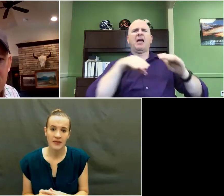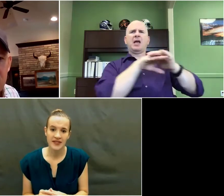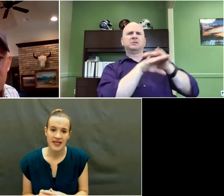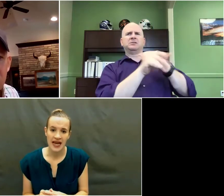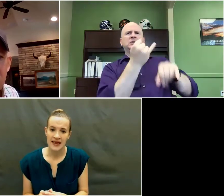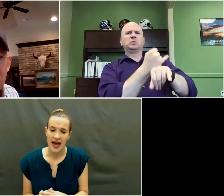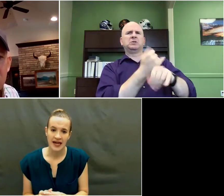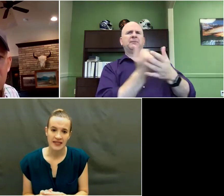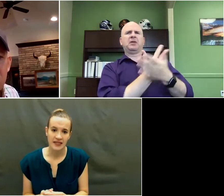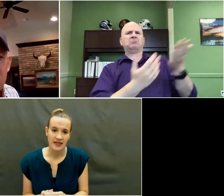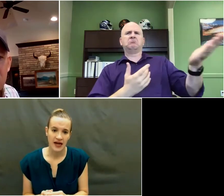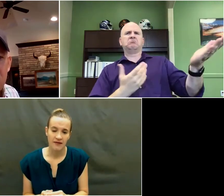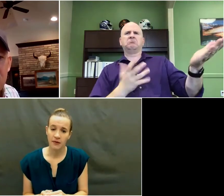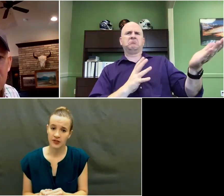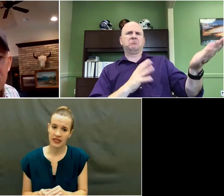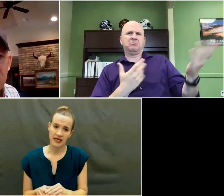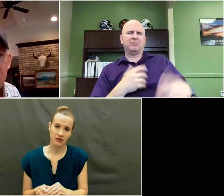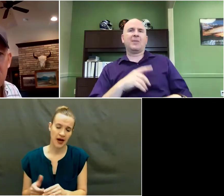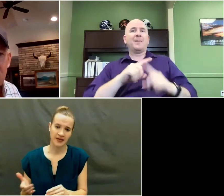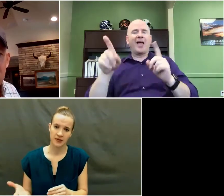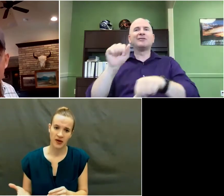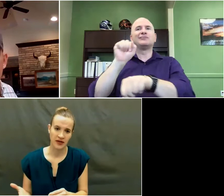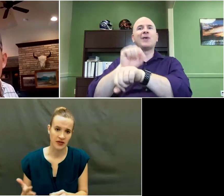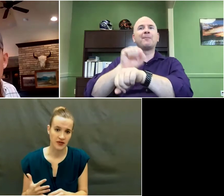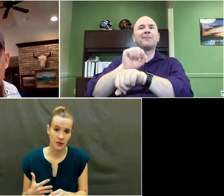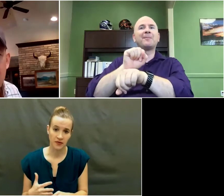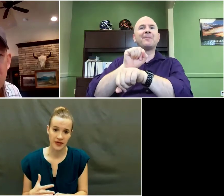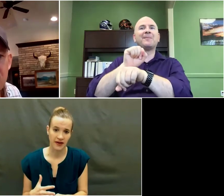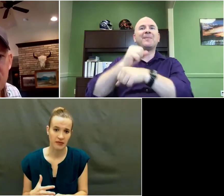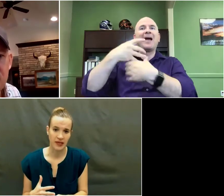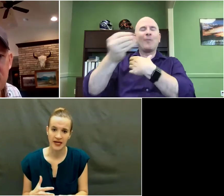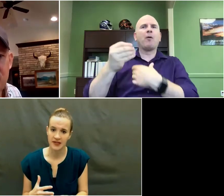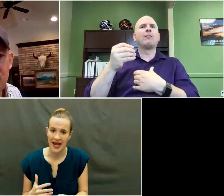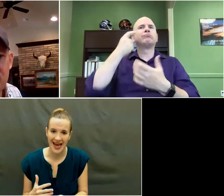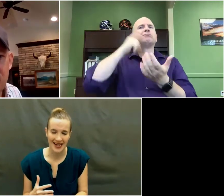would say that, fortunately through high school, I went to the School for the Deaf and Blind so I had